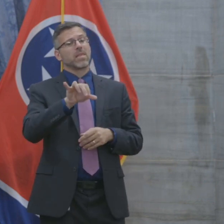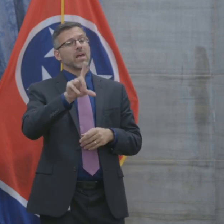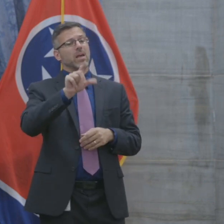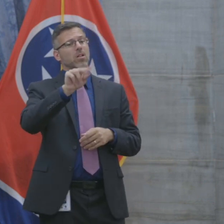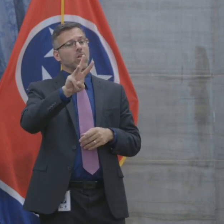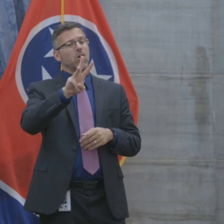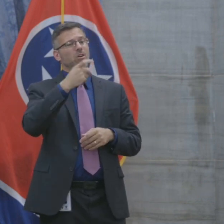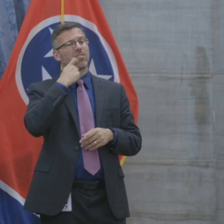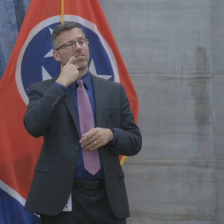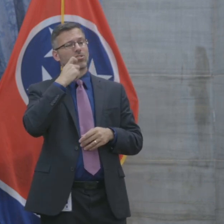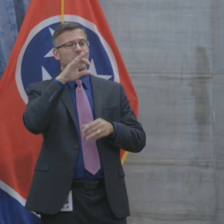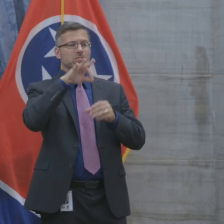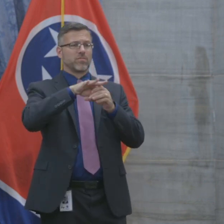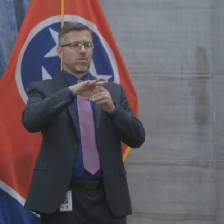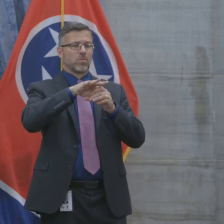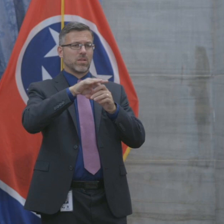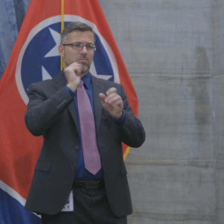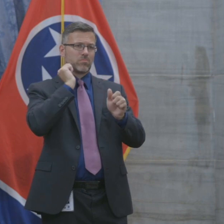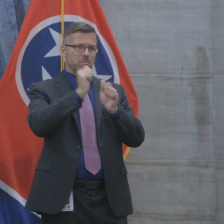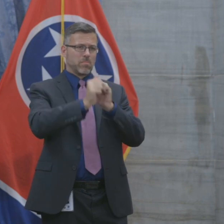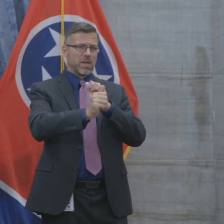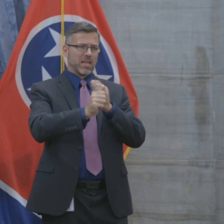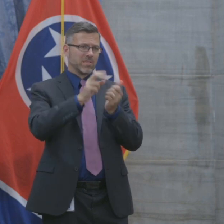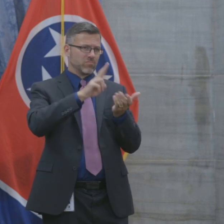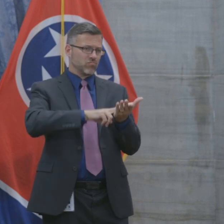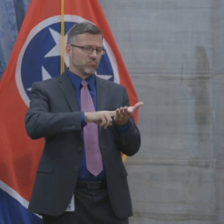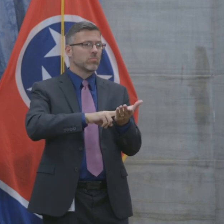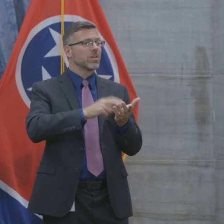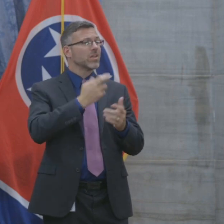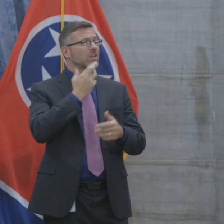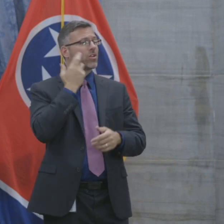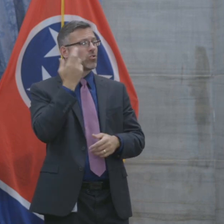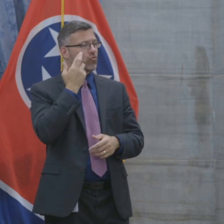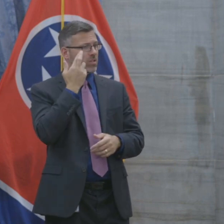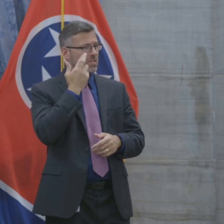the safer-at-home order and I think some of those might have